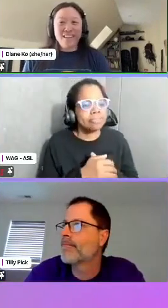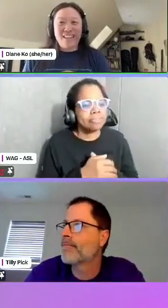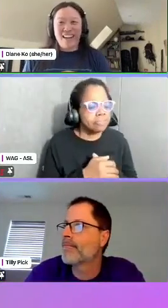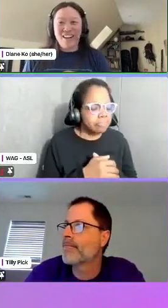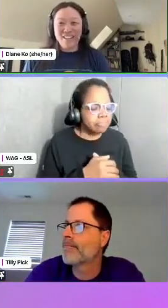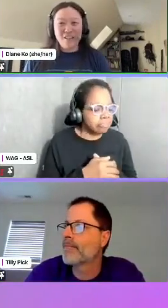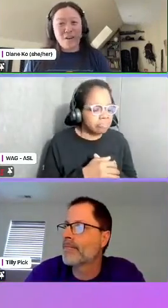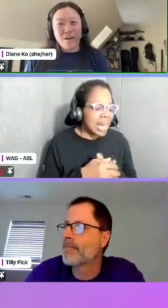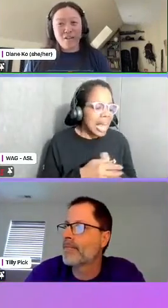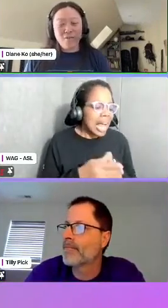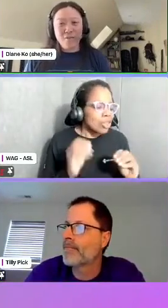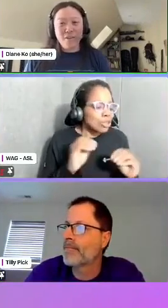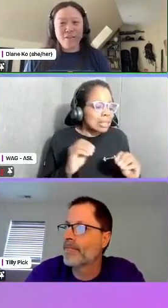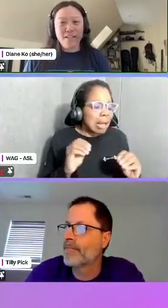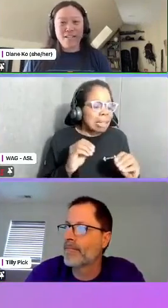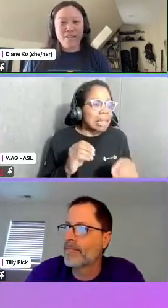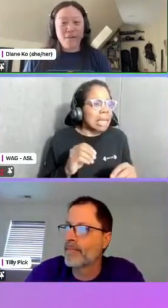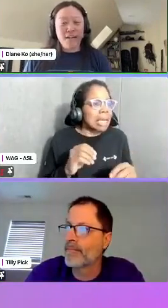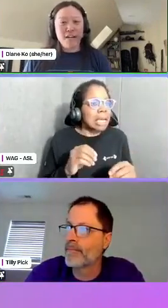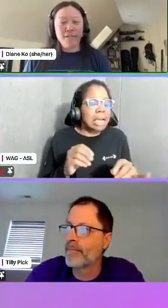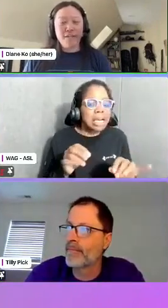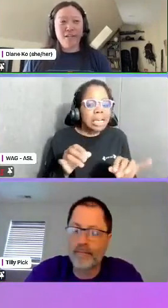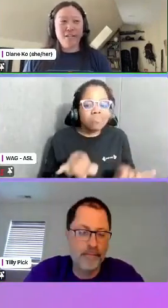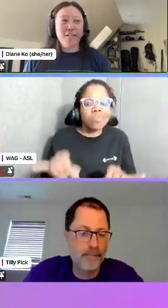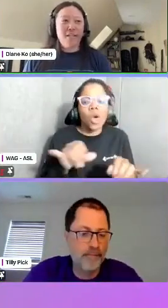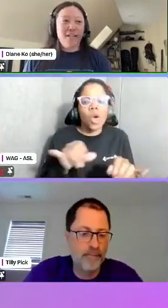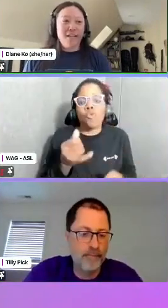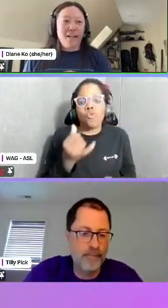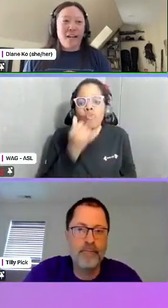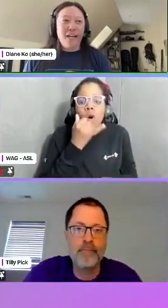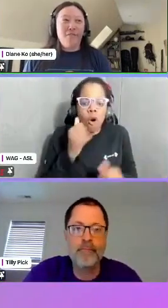roll query intentionally can help reinforce having proper semantics and labels while